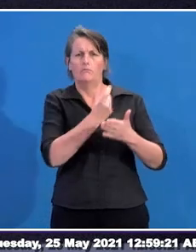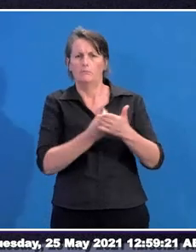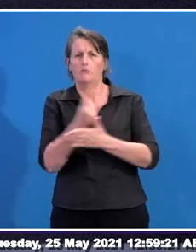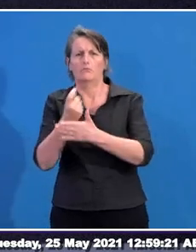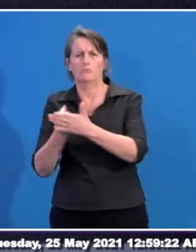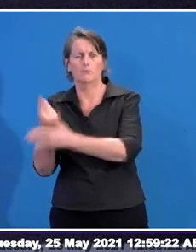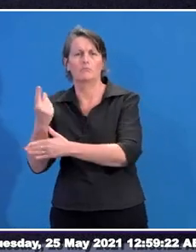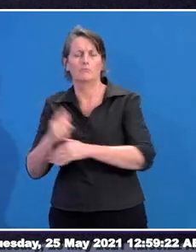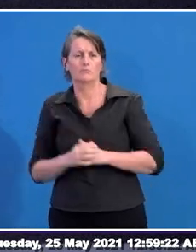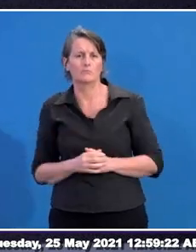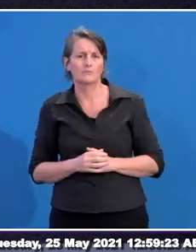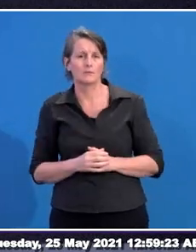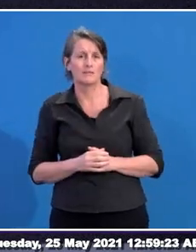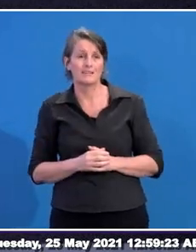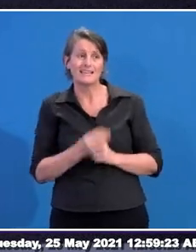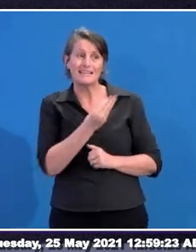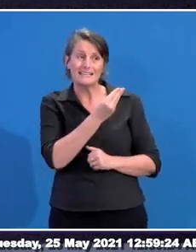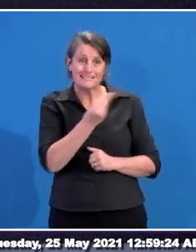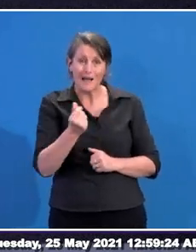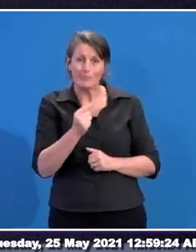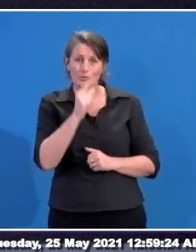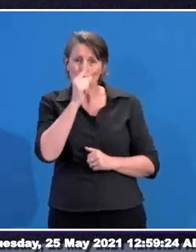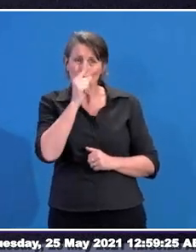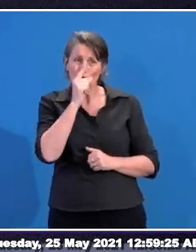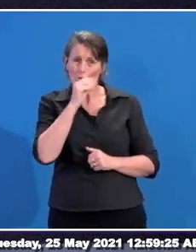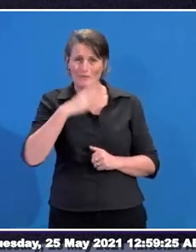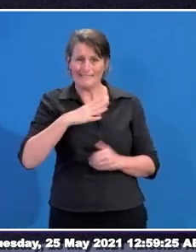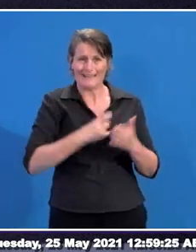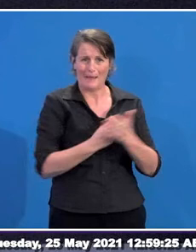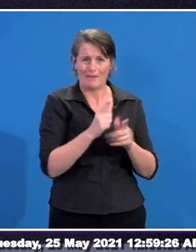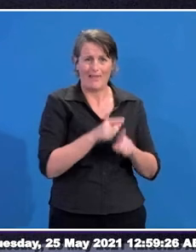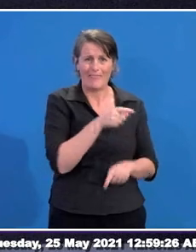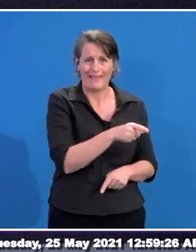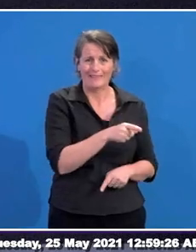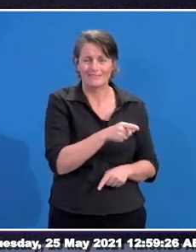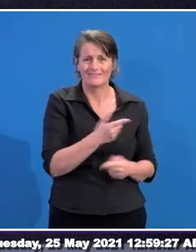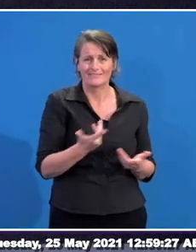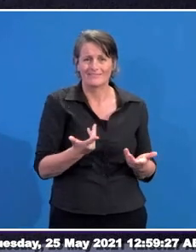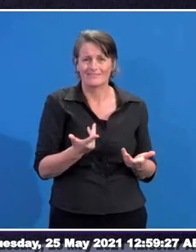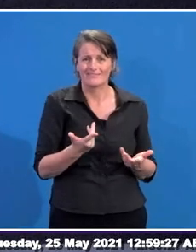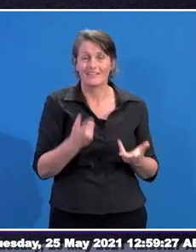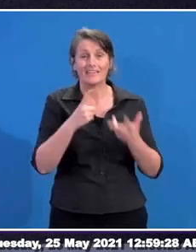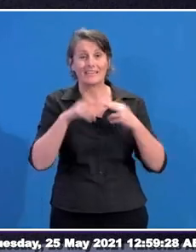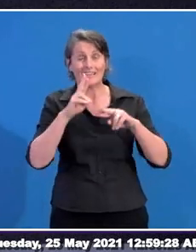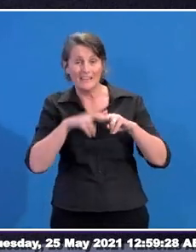Some can be prevented, some can be --- if the right direction of